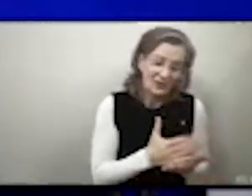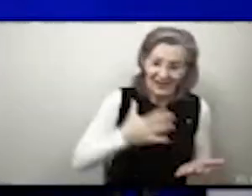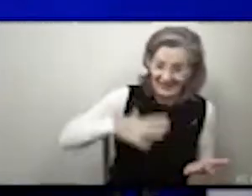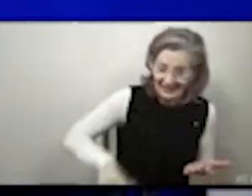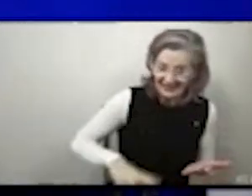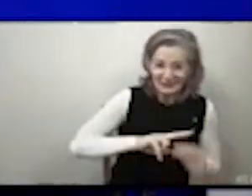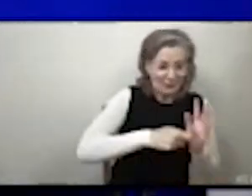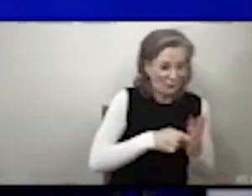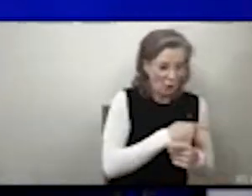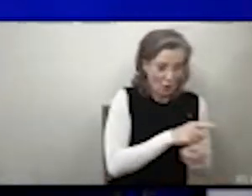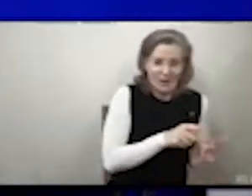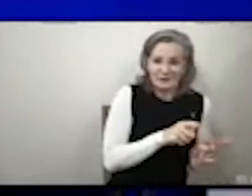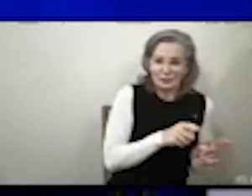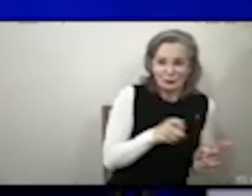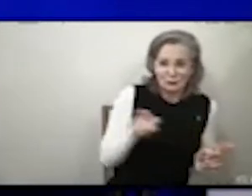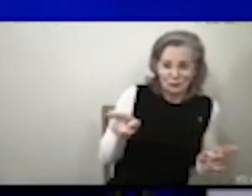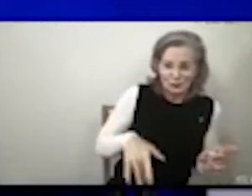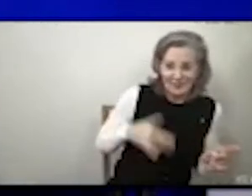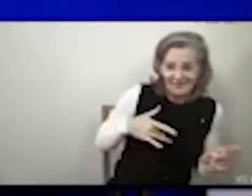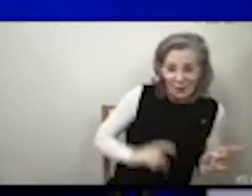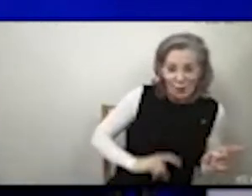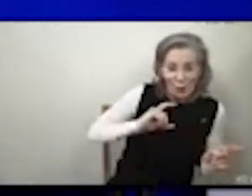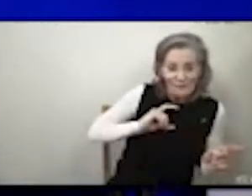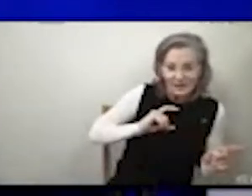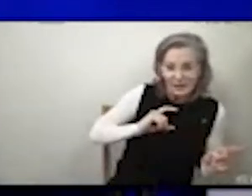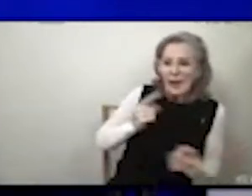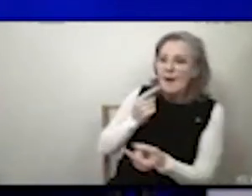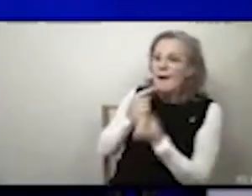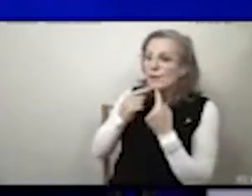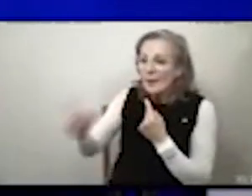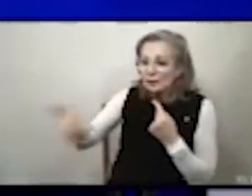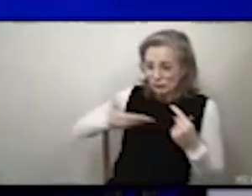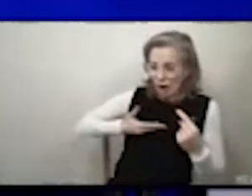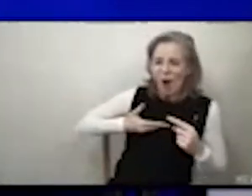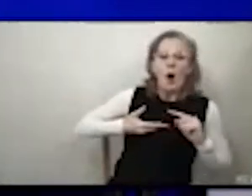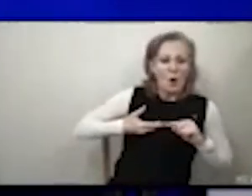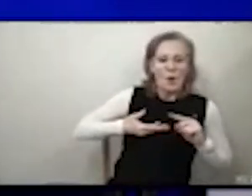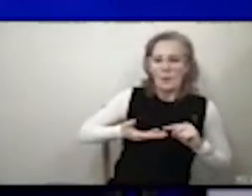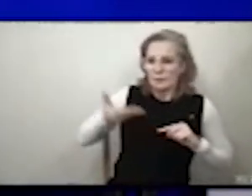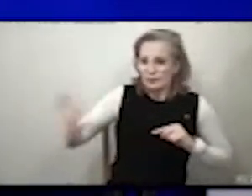the information they give to us, can be critically used to make decisions that can affect everybody's life.